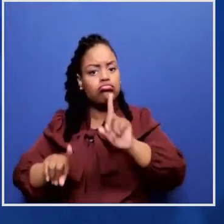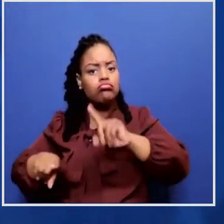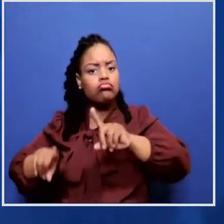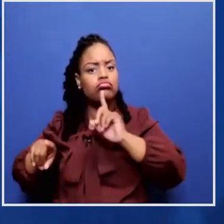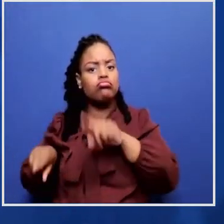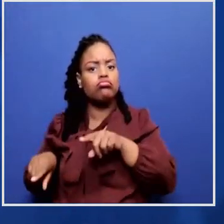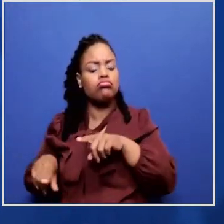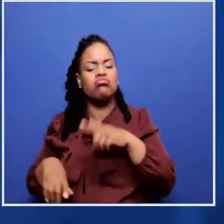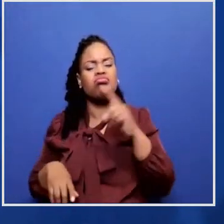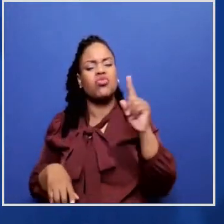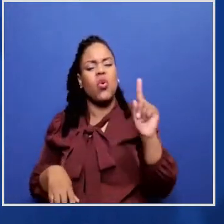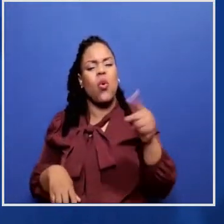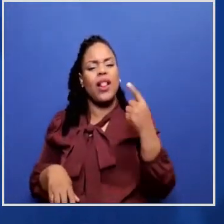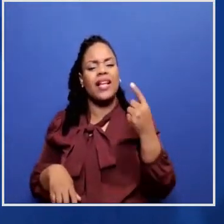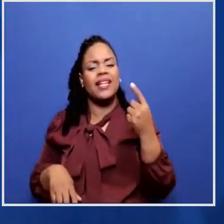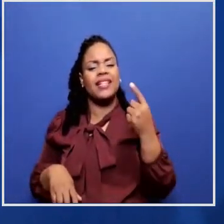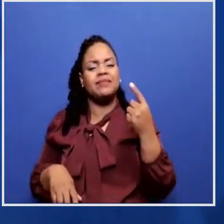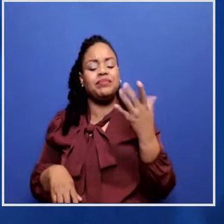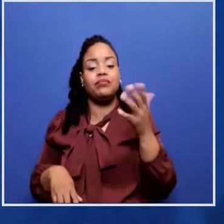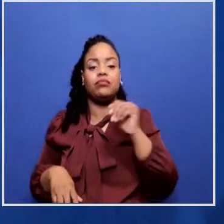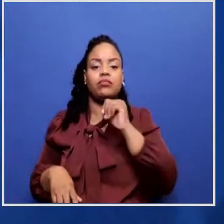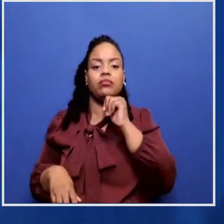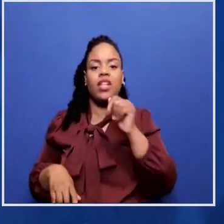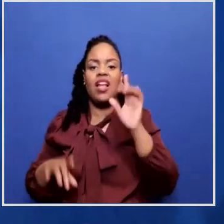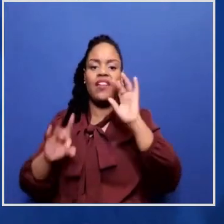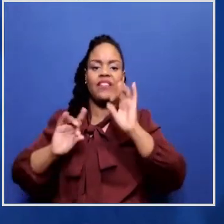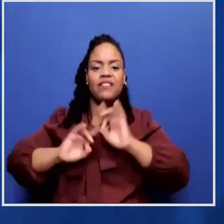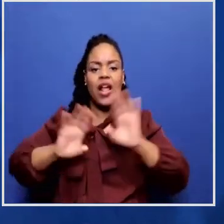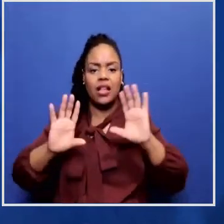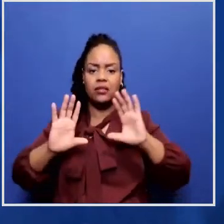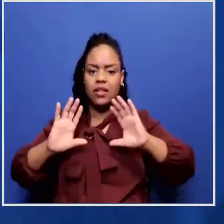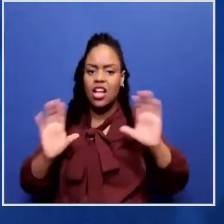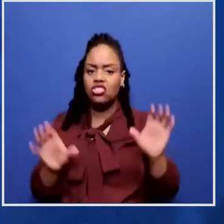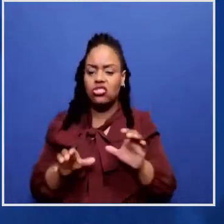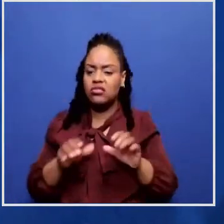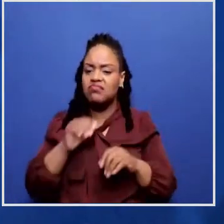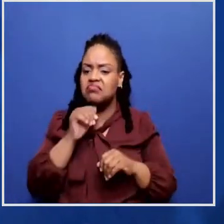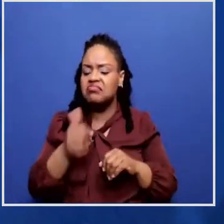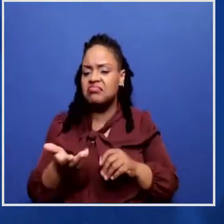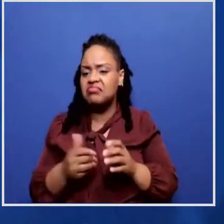QUESTION WITH COUNTLESS